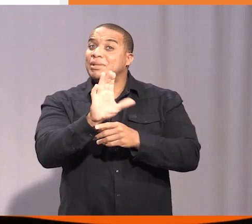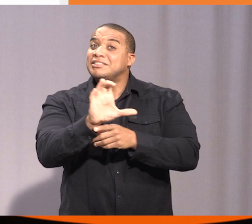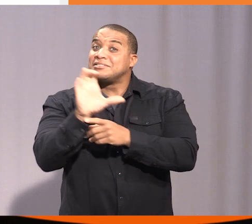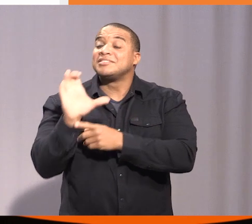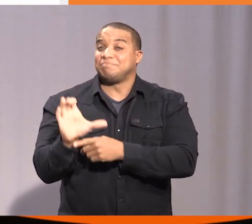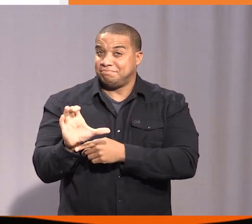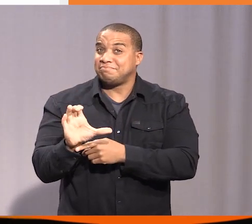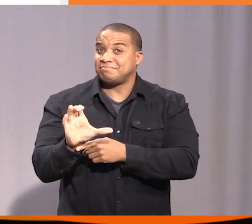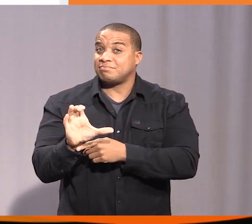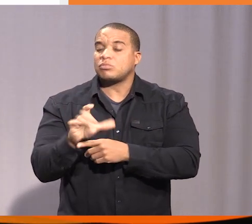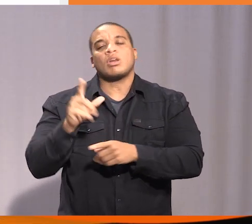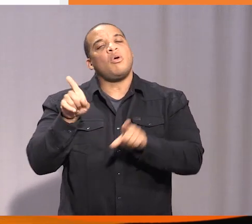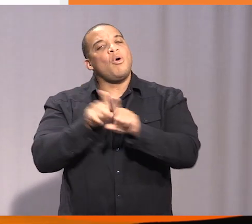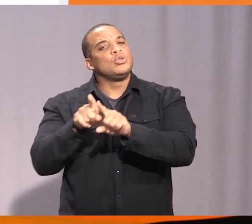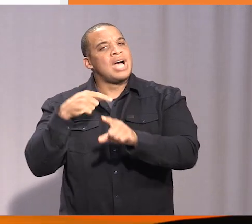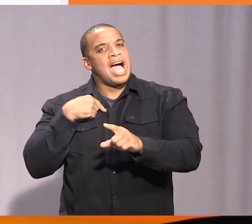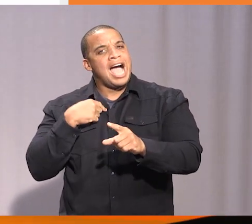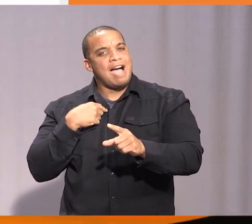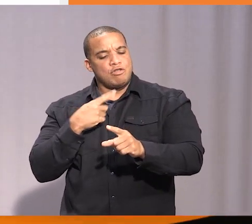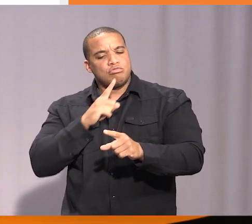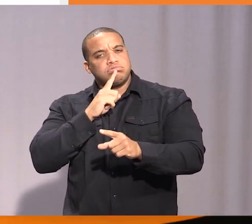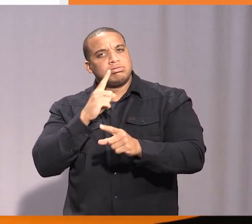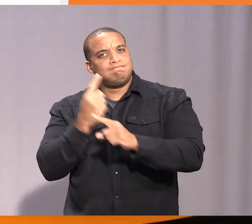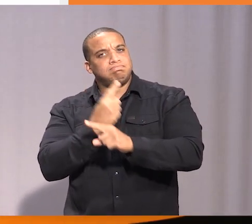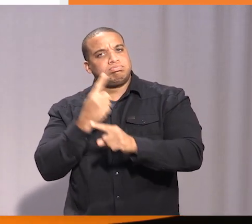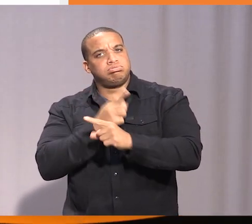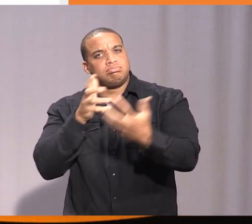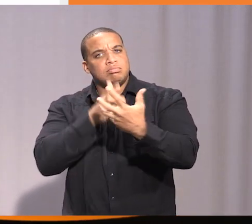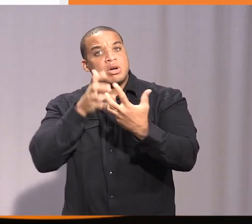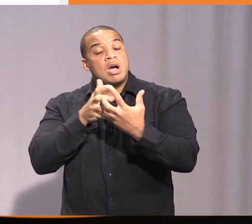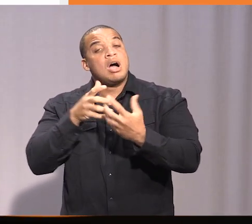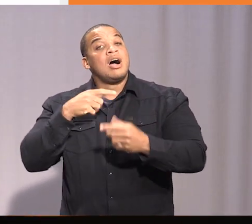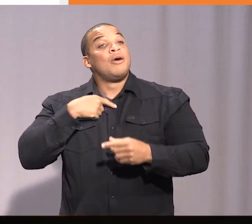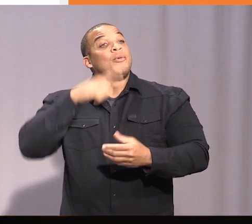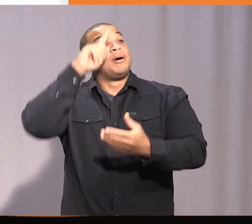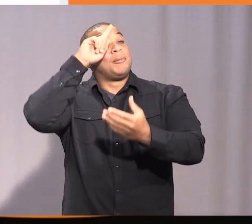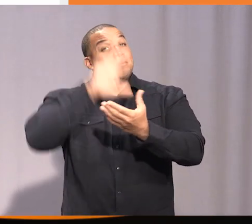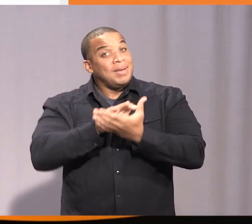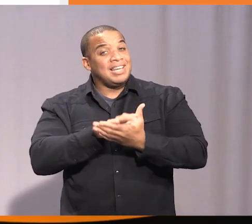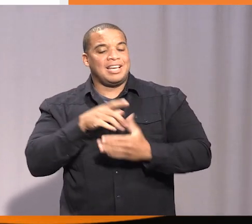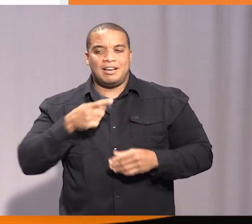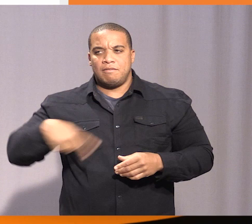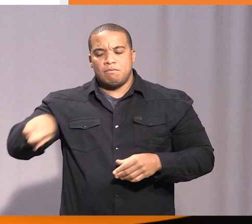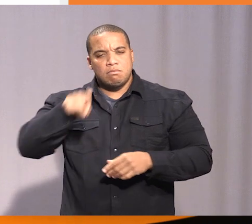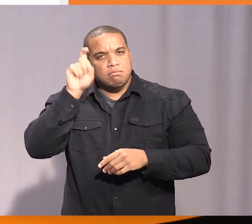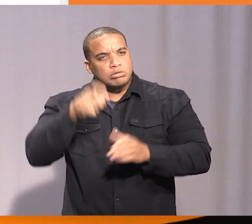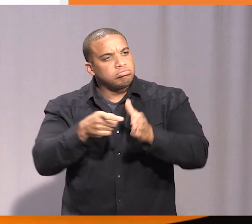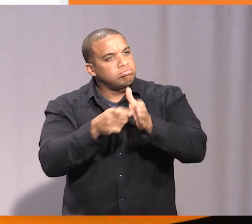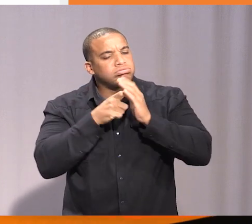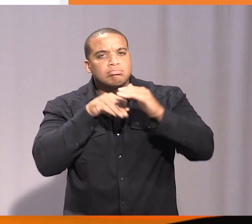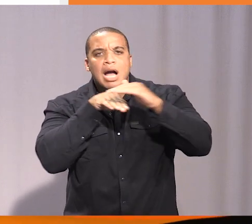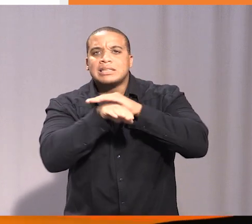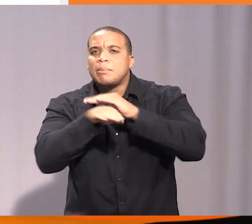of reasonable and appropriate accommodations. We believe an accessible and equitable environment benefits everyone.